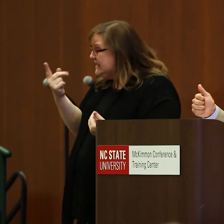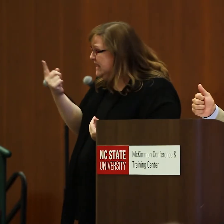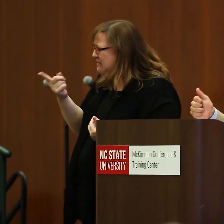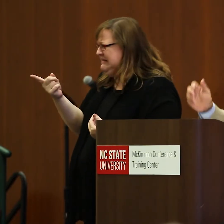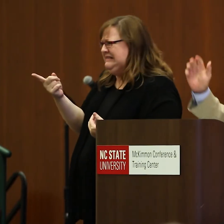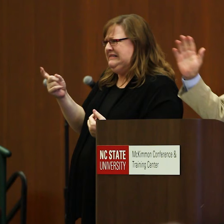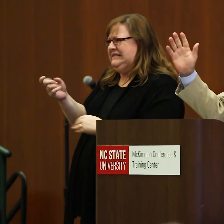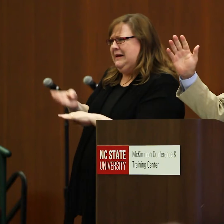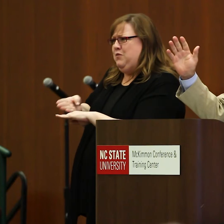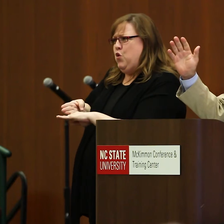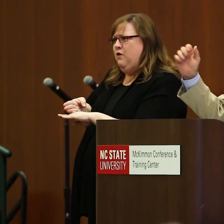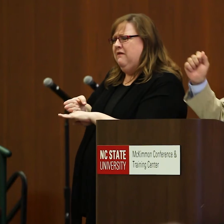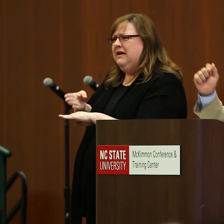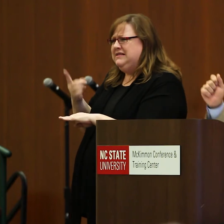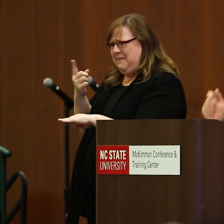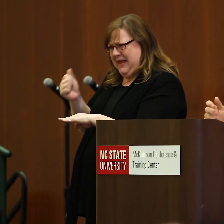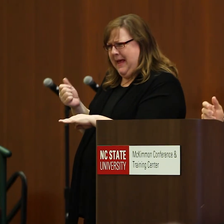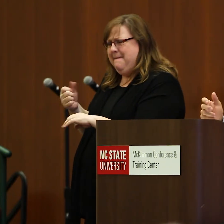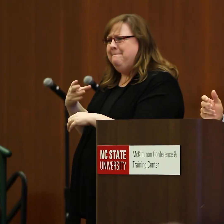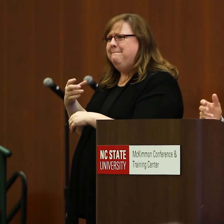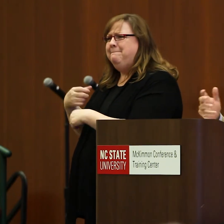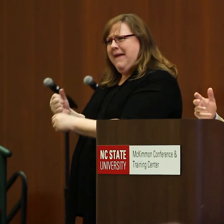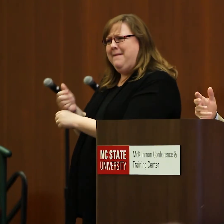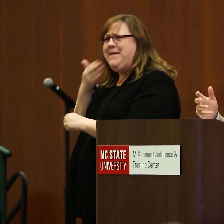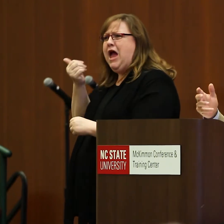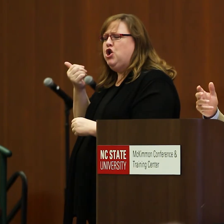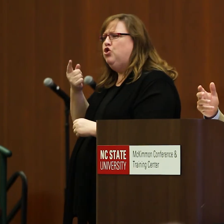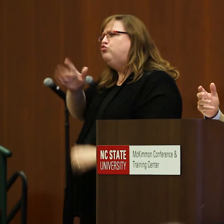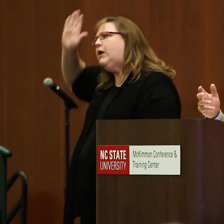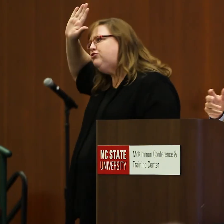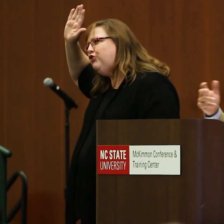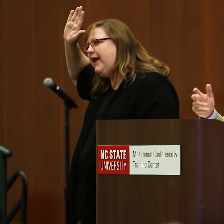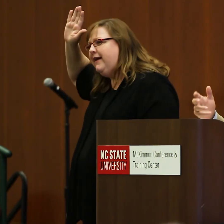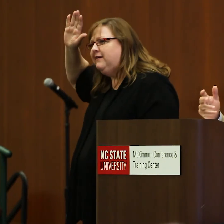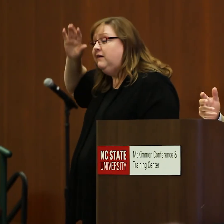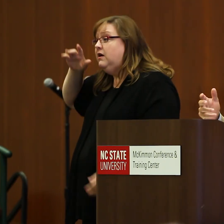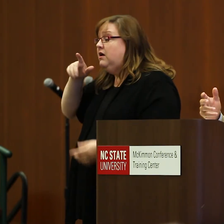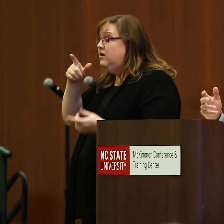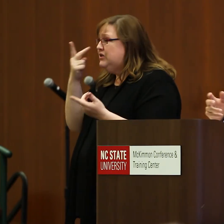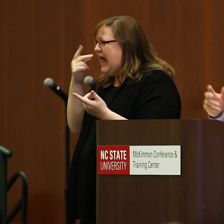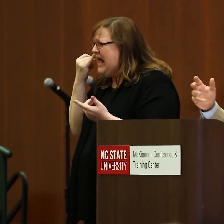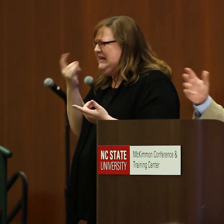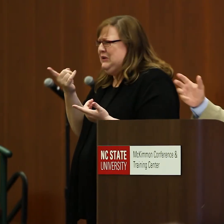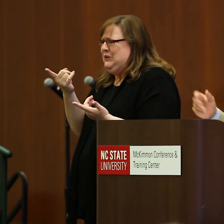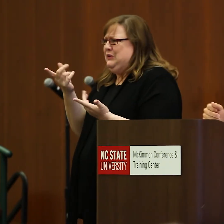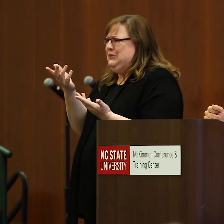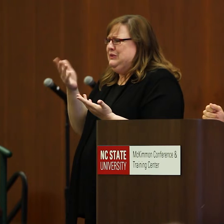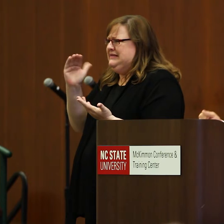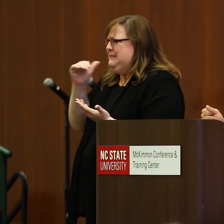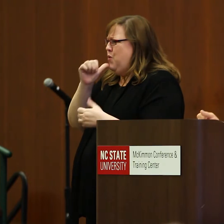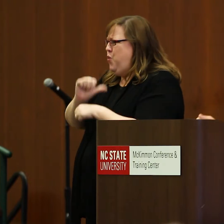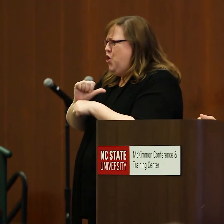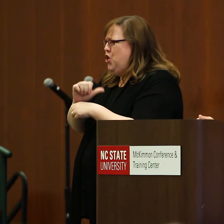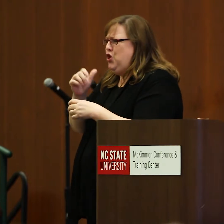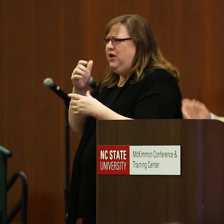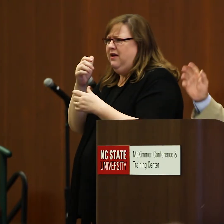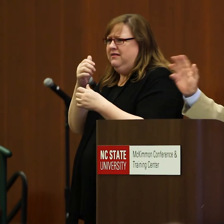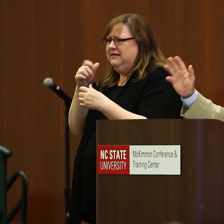need to raise your hand. If you see an idea that you think well maybe it doesn't work right nobody knows or think that's a good idea, you need to raise your hand.